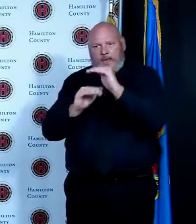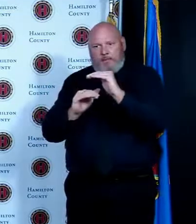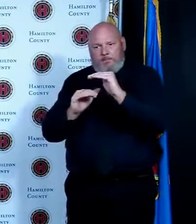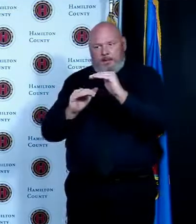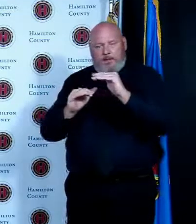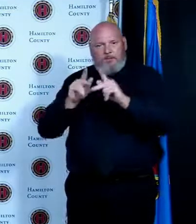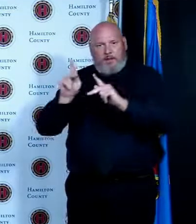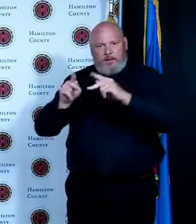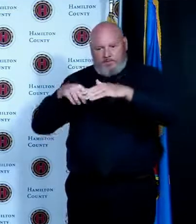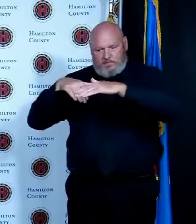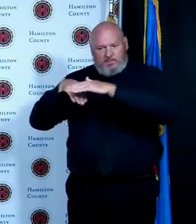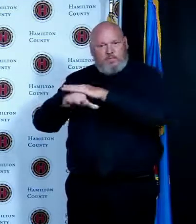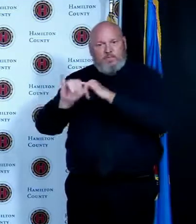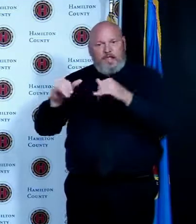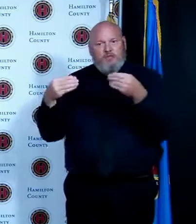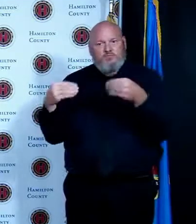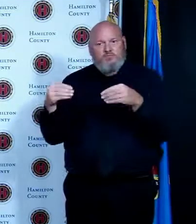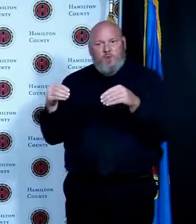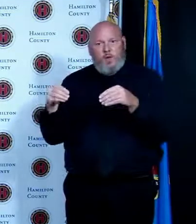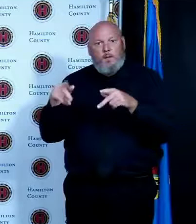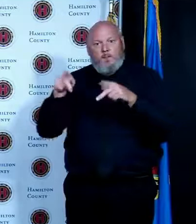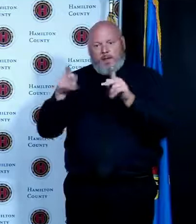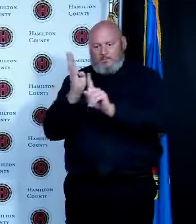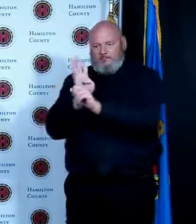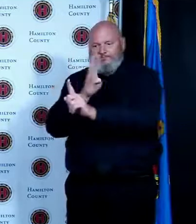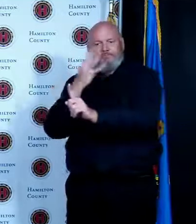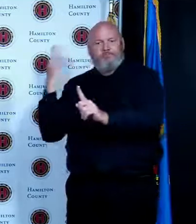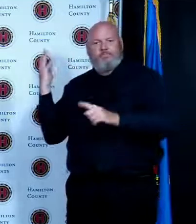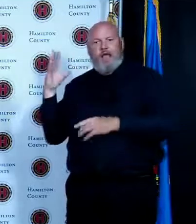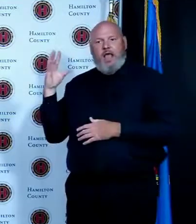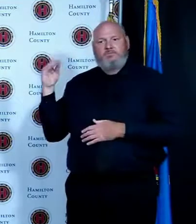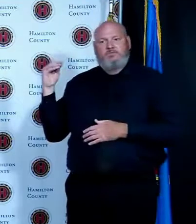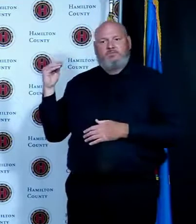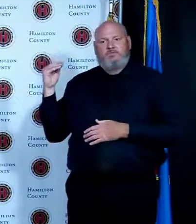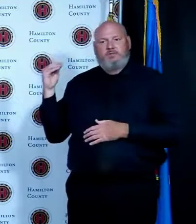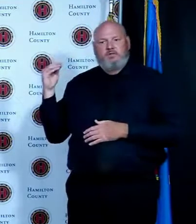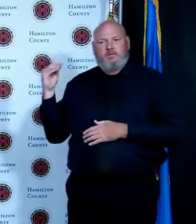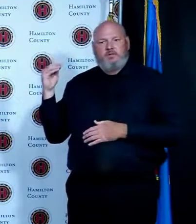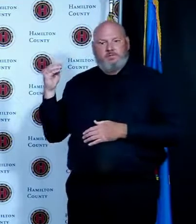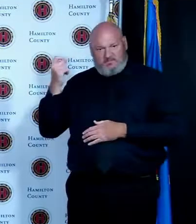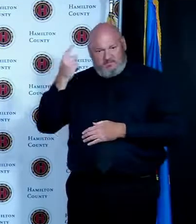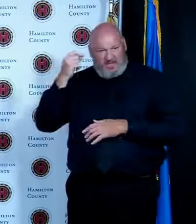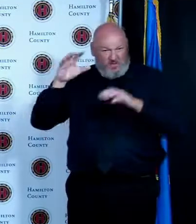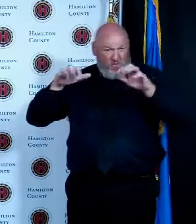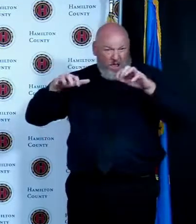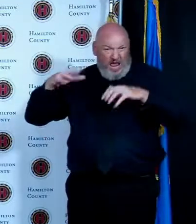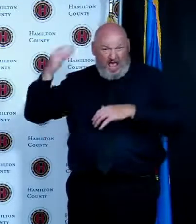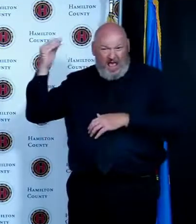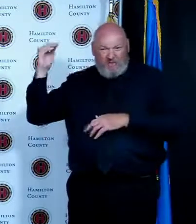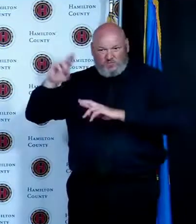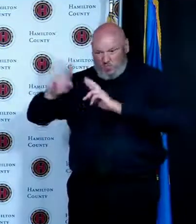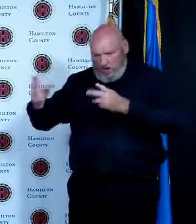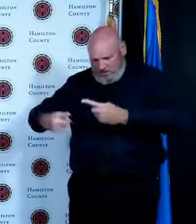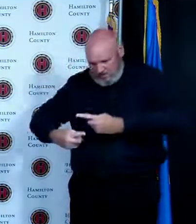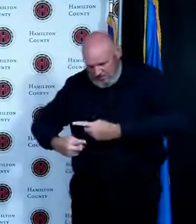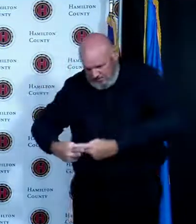on the sidewalk outside this was after the rains uh and there were x's on the sidewalk and to the credit of everybody in the